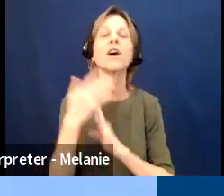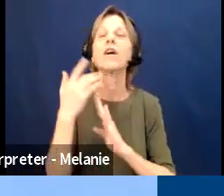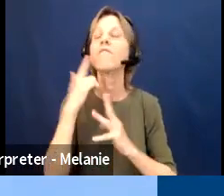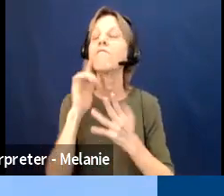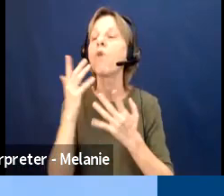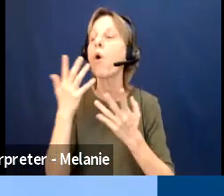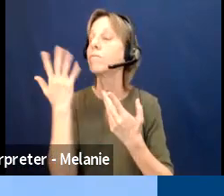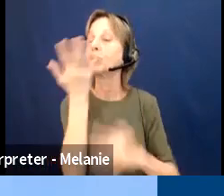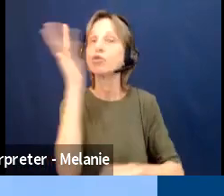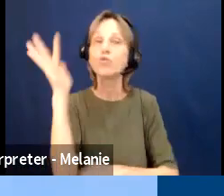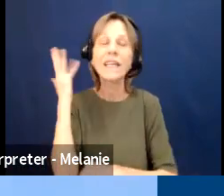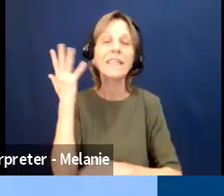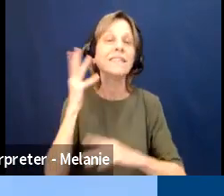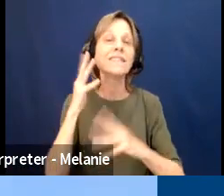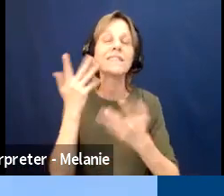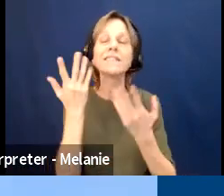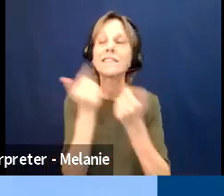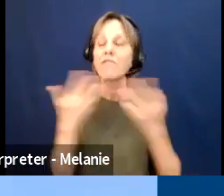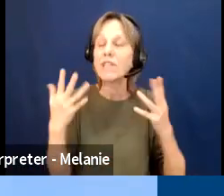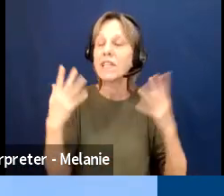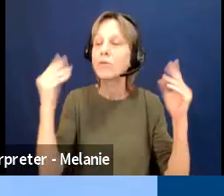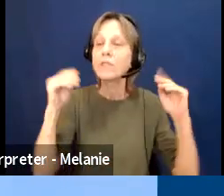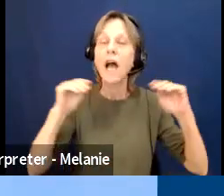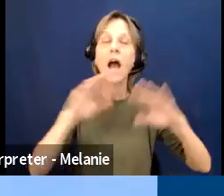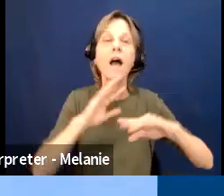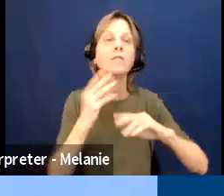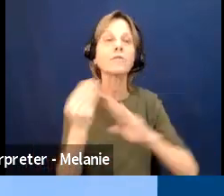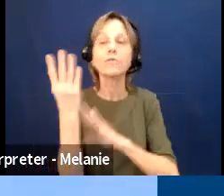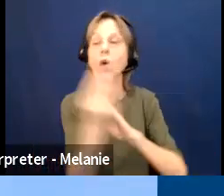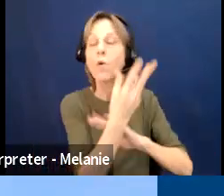you've lost especially if you're in a mountain community but it will provide some money for